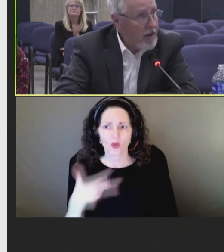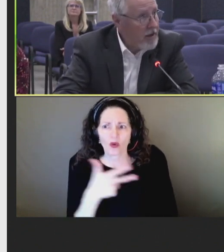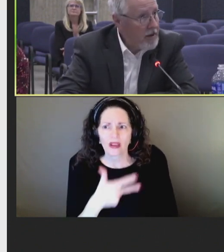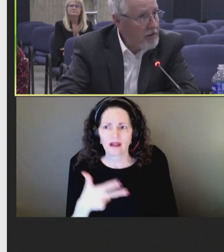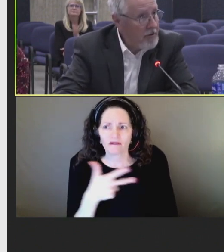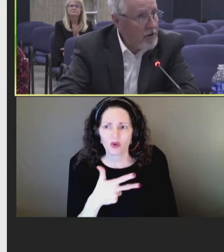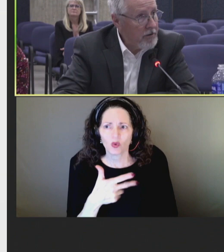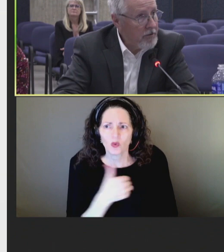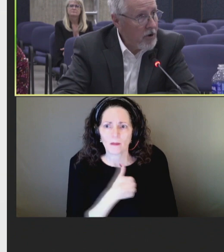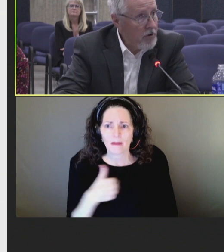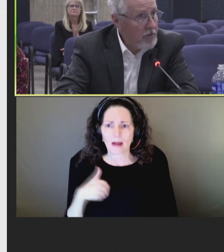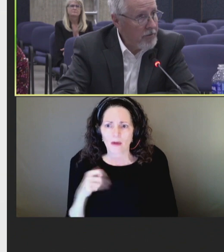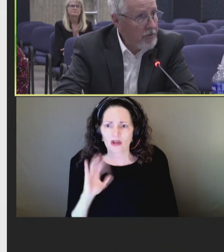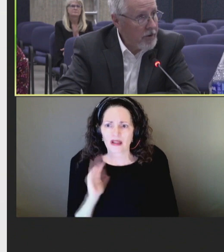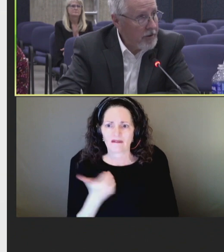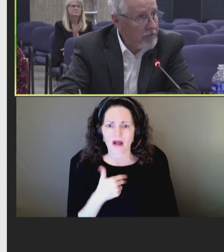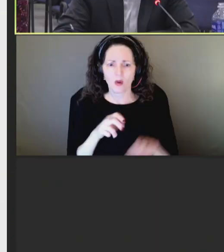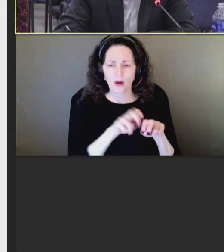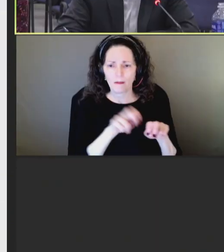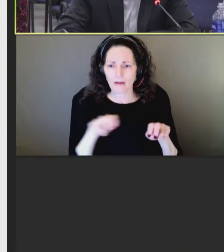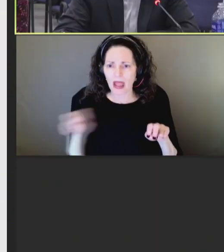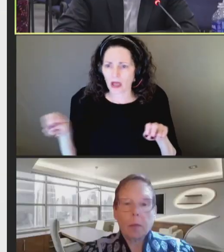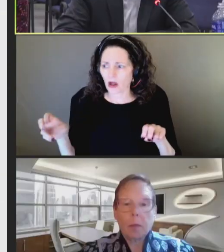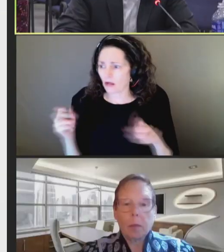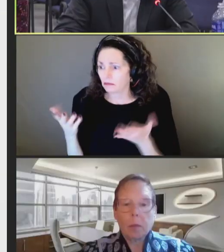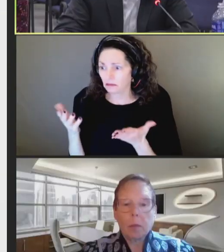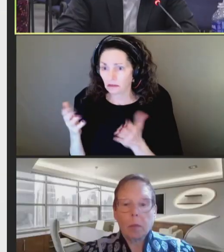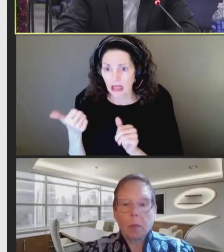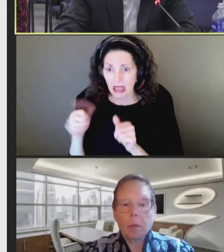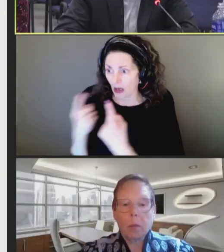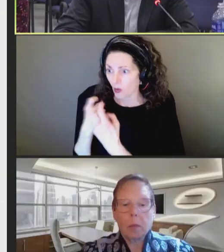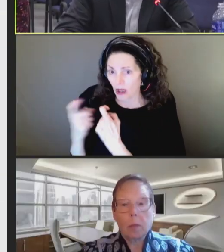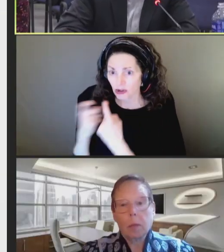and Cole. Are there any questions or comments from members of the committee,